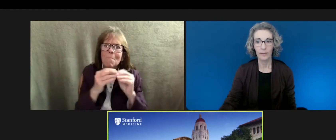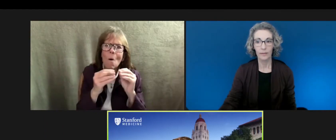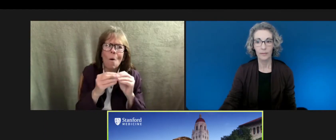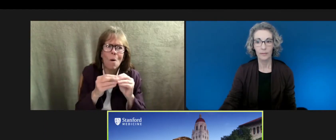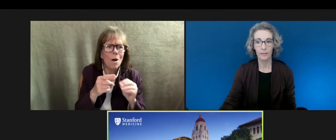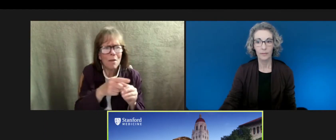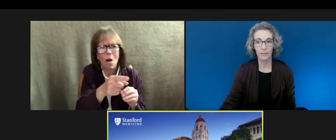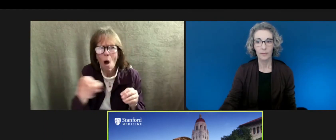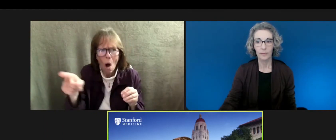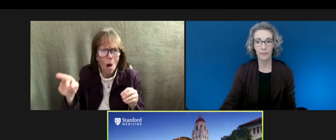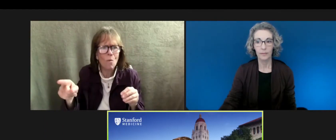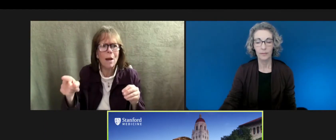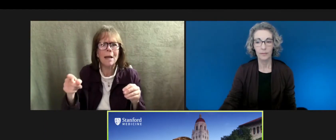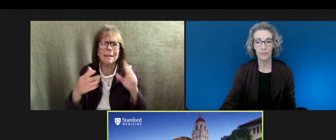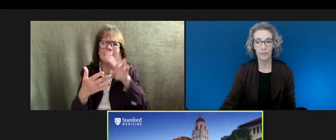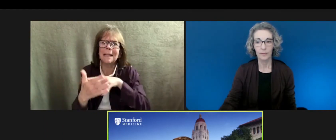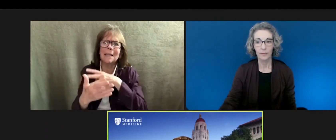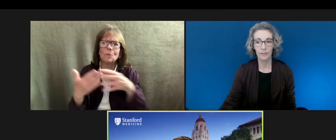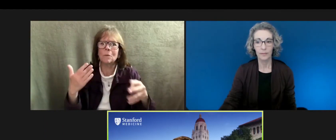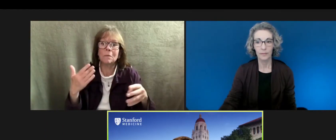And I couldn't agree more with that.